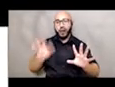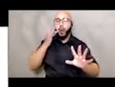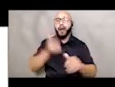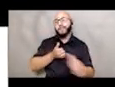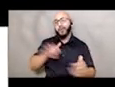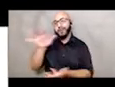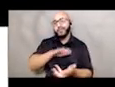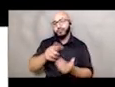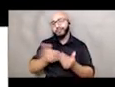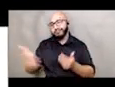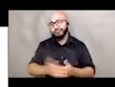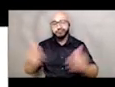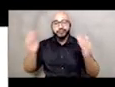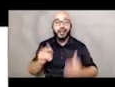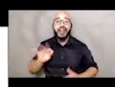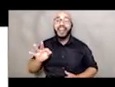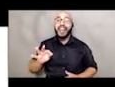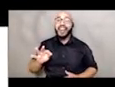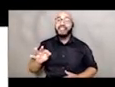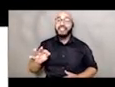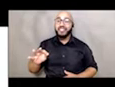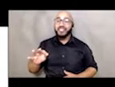And if you feel like you have to restate your boundaries more than once, then do so.